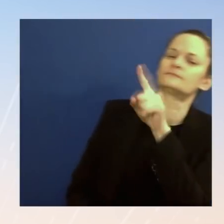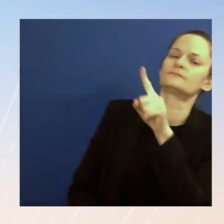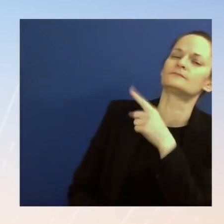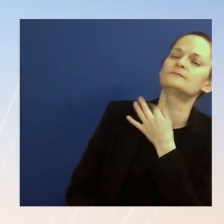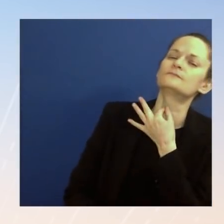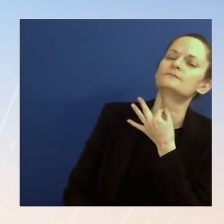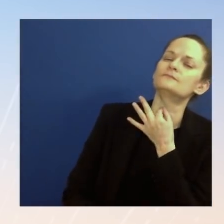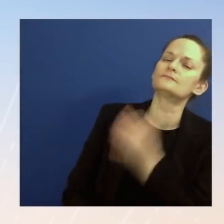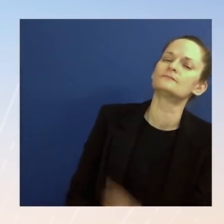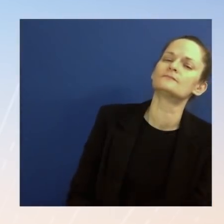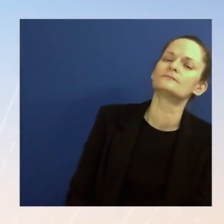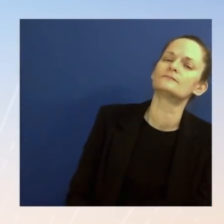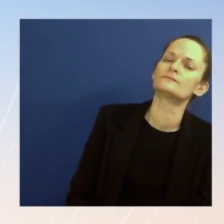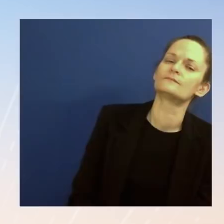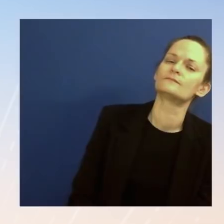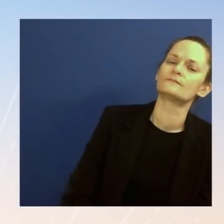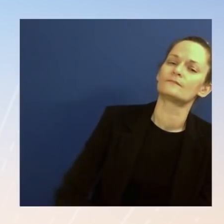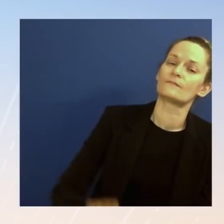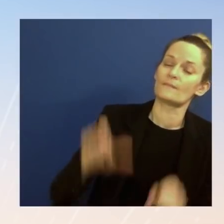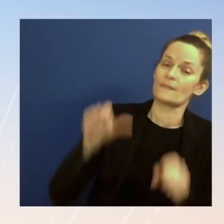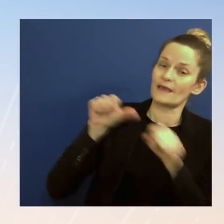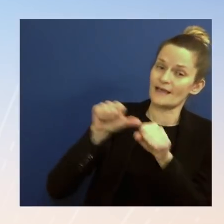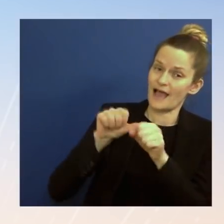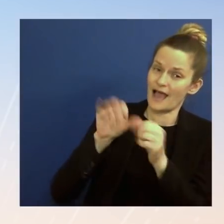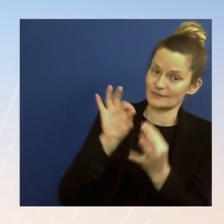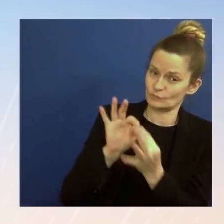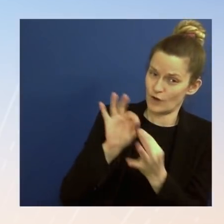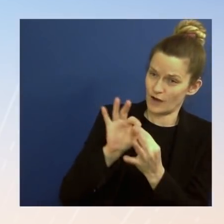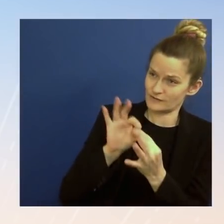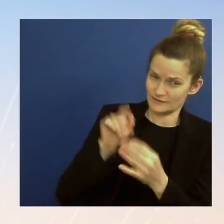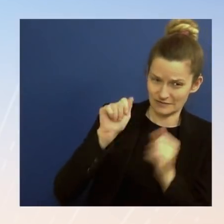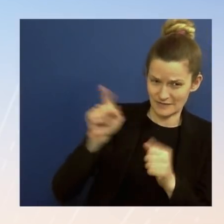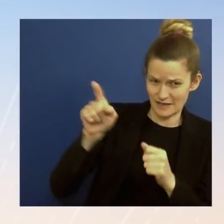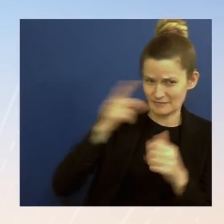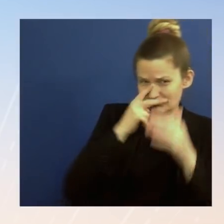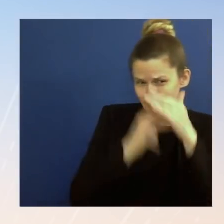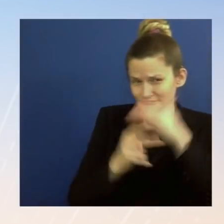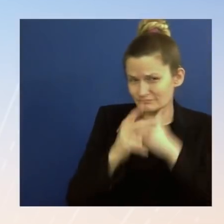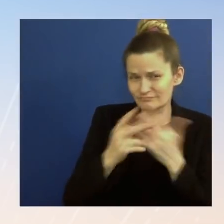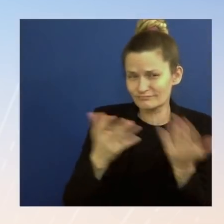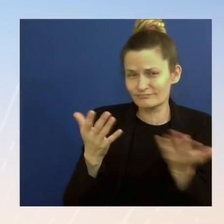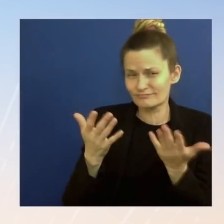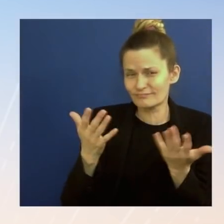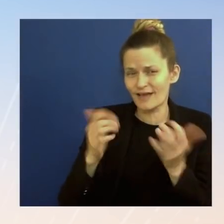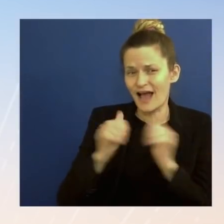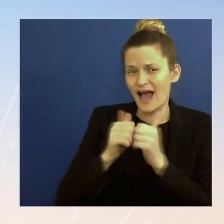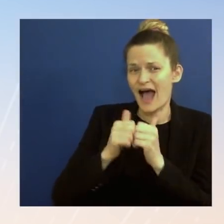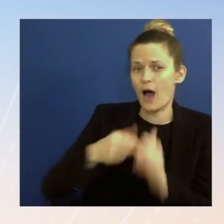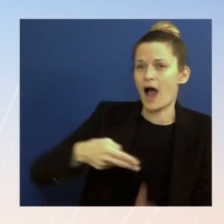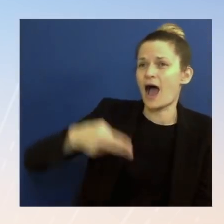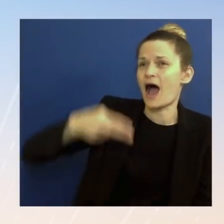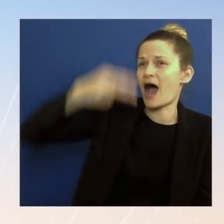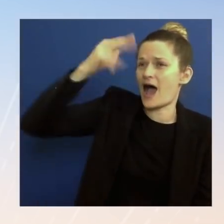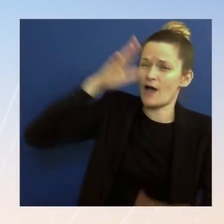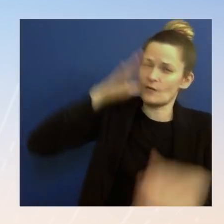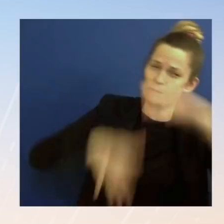And how much -- is there a limit -- not a red line but a limit at what you think -- the U.S. public can bear? Ms. Psaki: Just flows off the tongue.